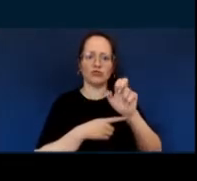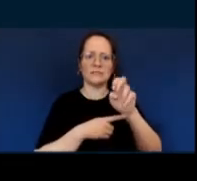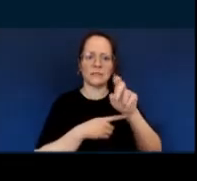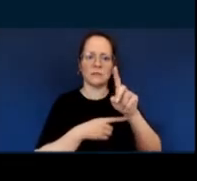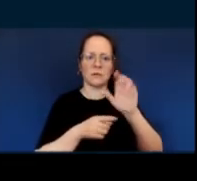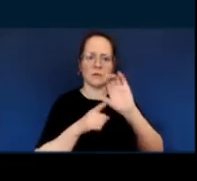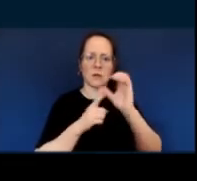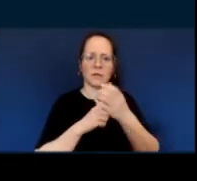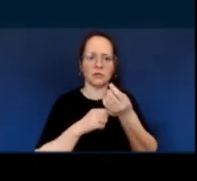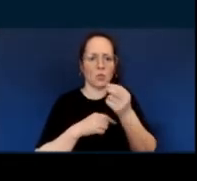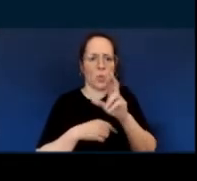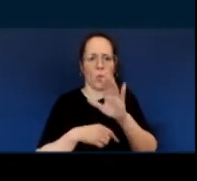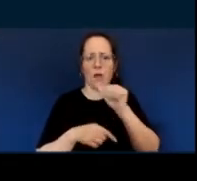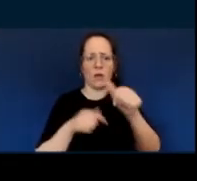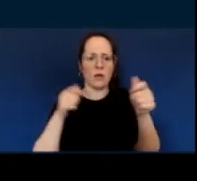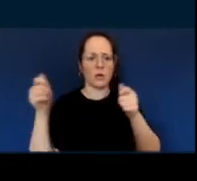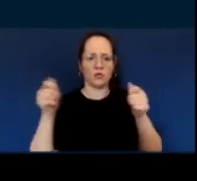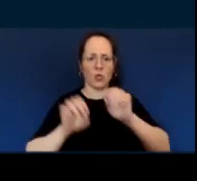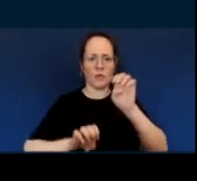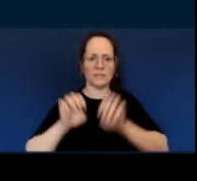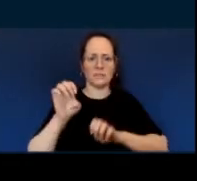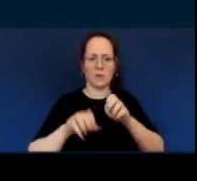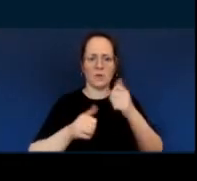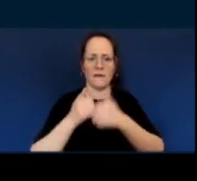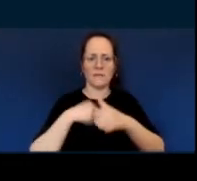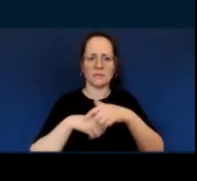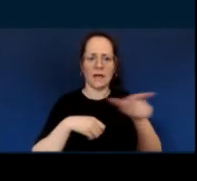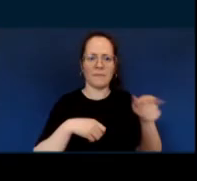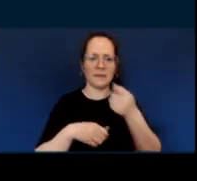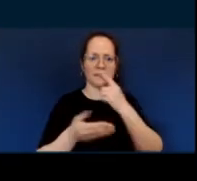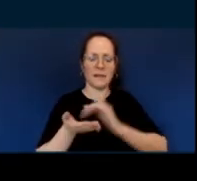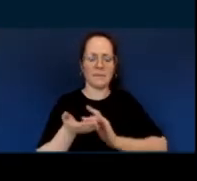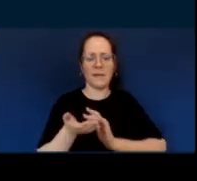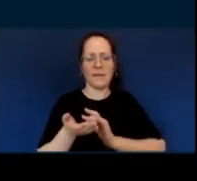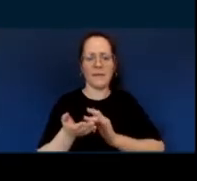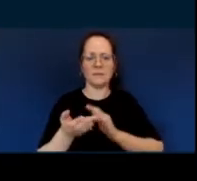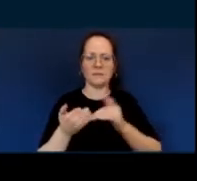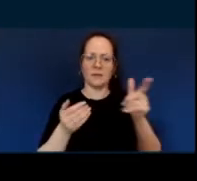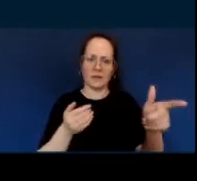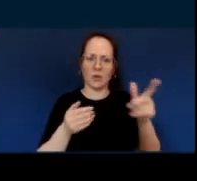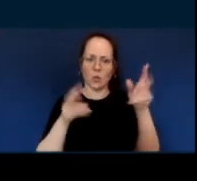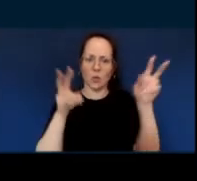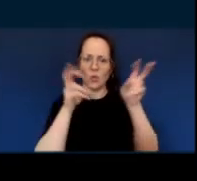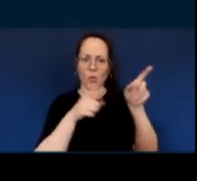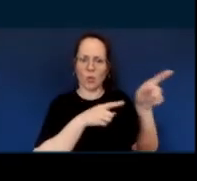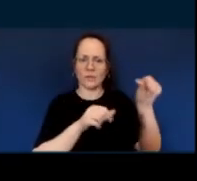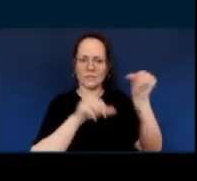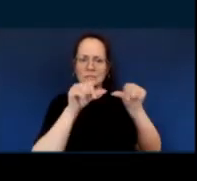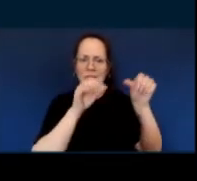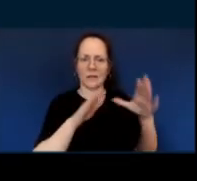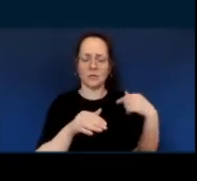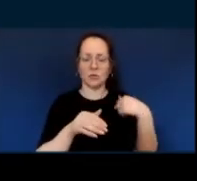EXPERIMENT EVERY TIME THEY TAKE A MEDICATION, AGAIN TO QUOTE DOOSENBERRY, WE LEARN ON THE BACKS OF WOMEN WHILE PRETENDING